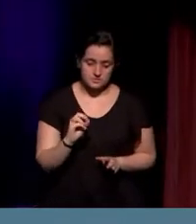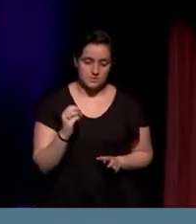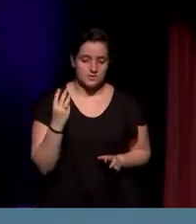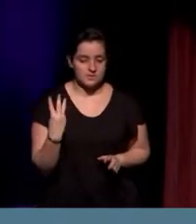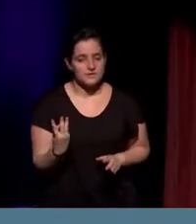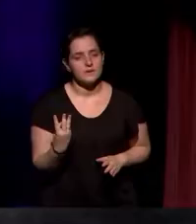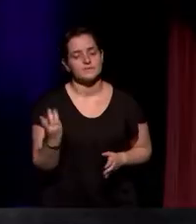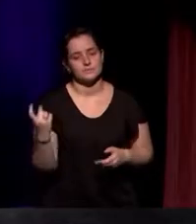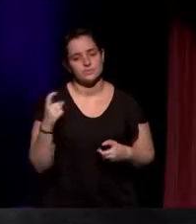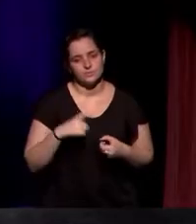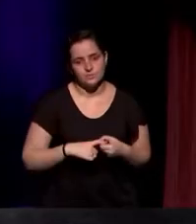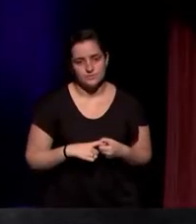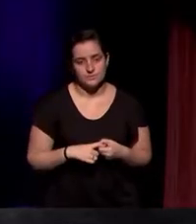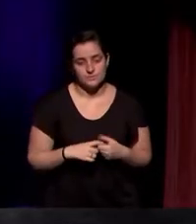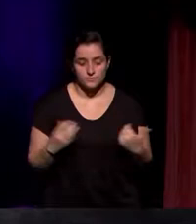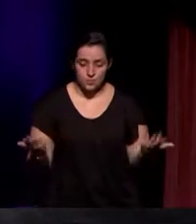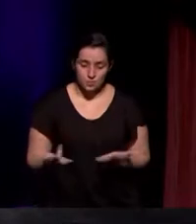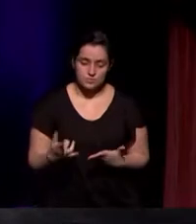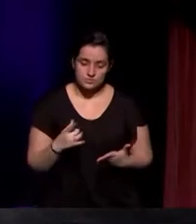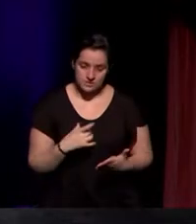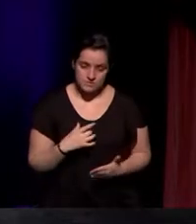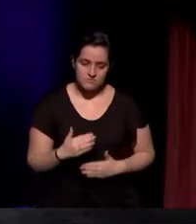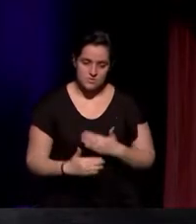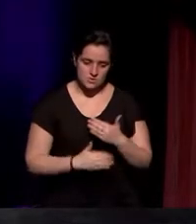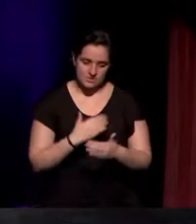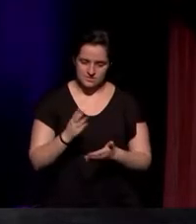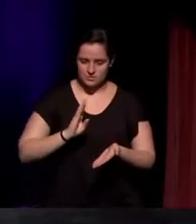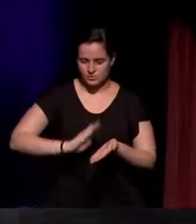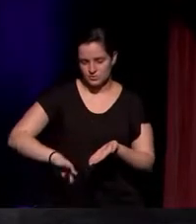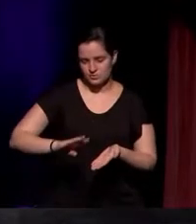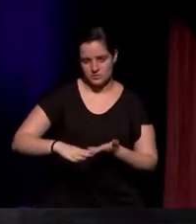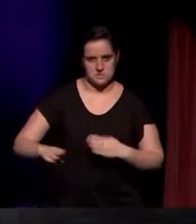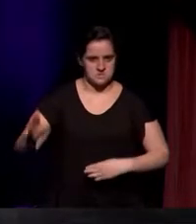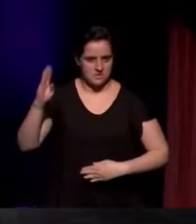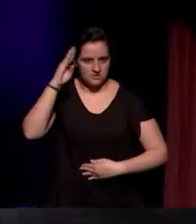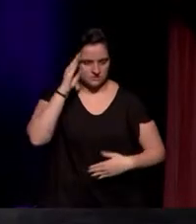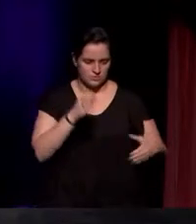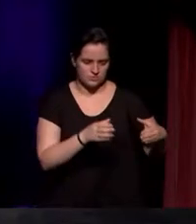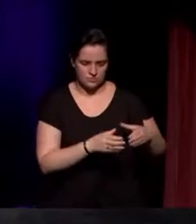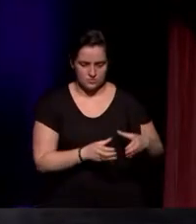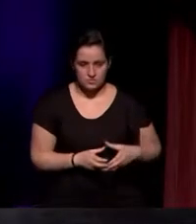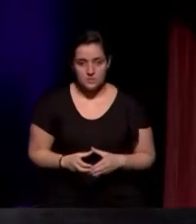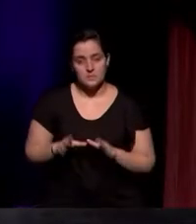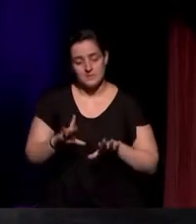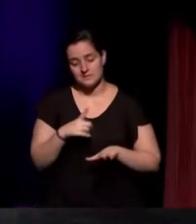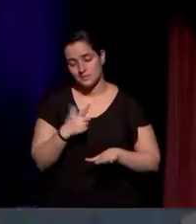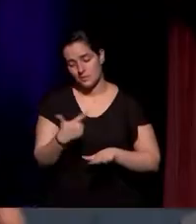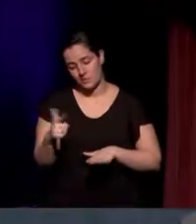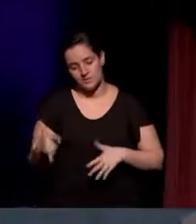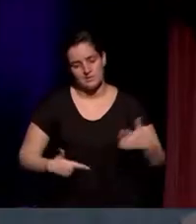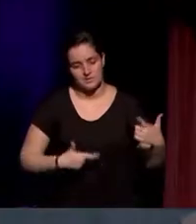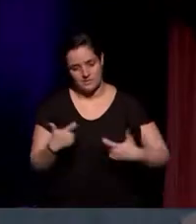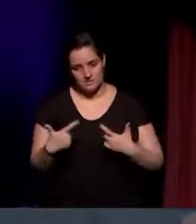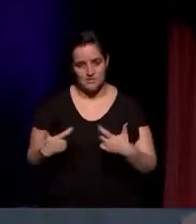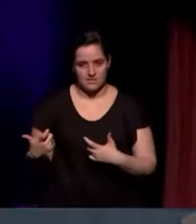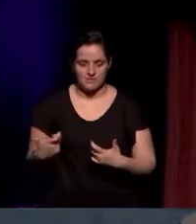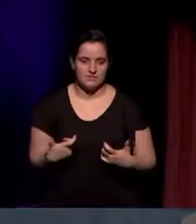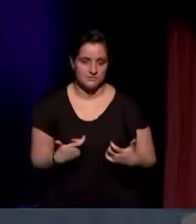Today there is a process of demilitarization of another group, but we have other wars because of natural resources.